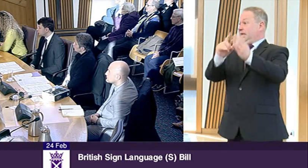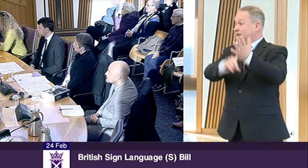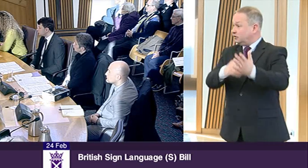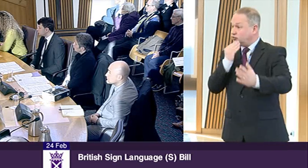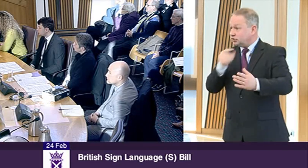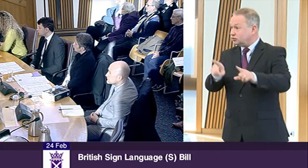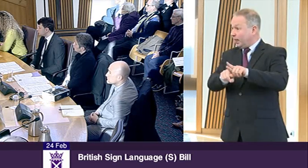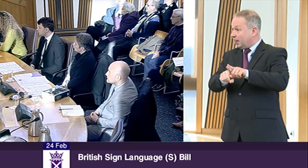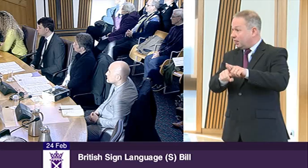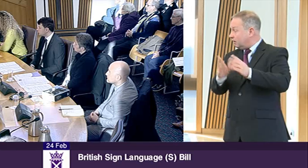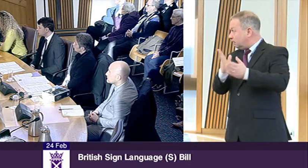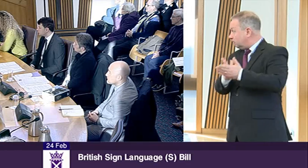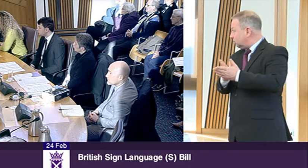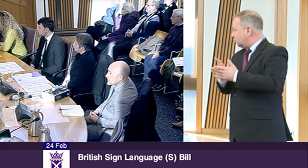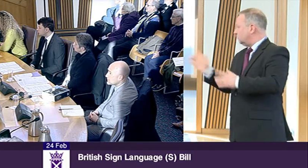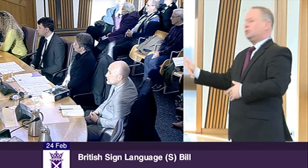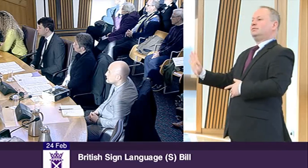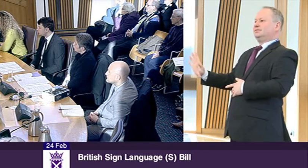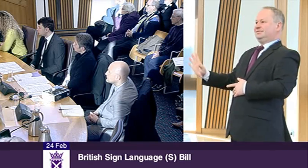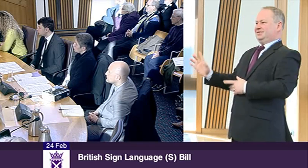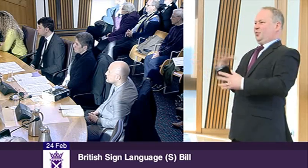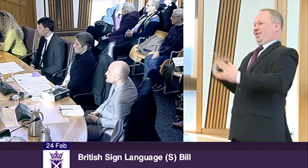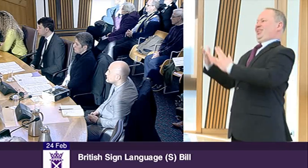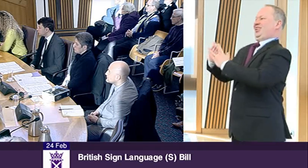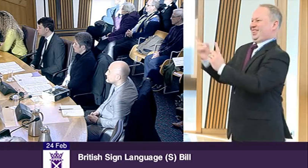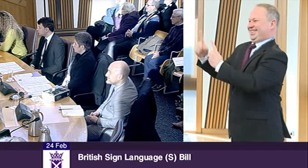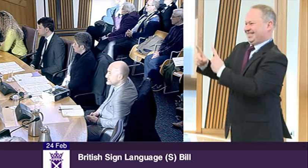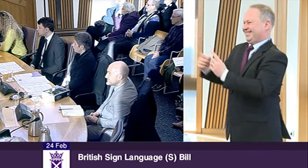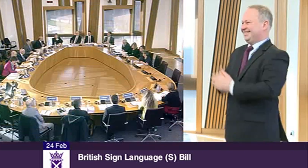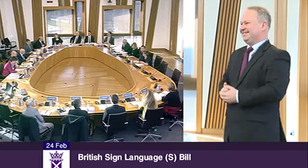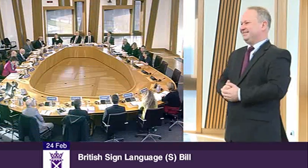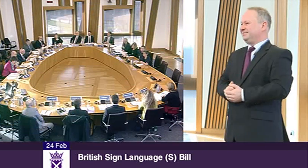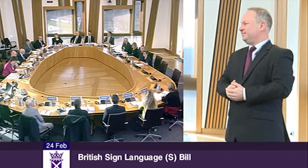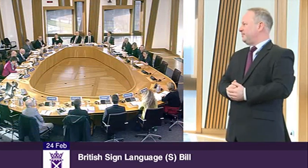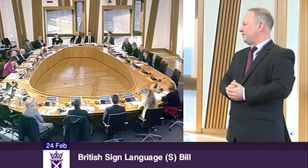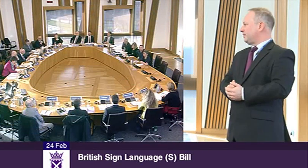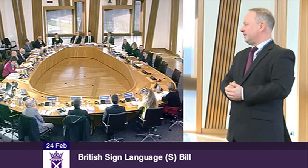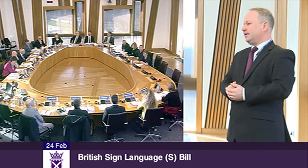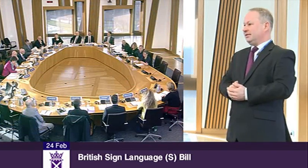users of that? I am paraphrasing the question. James Dornan: I was going to come back in and make exactly that point, convener.